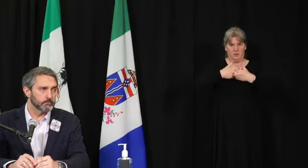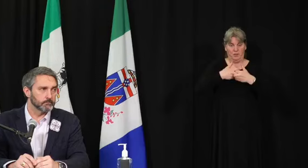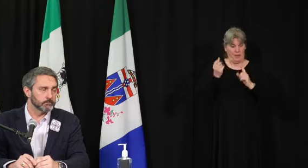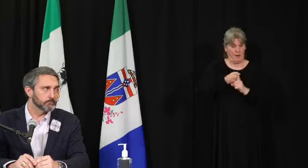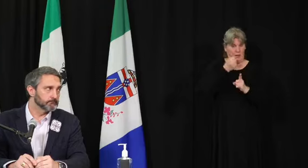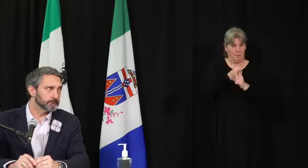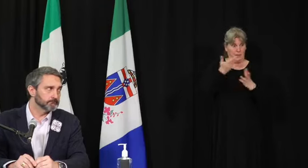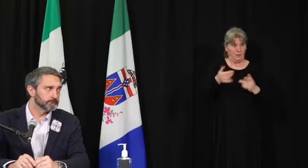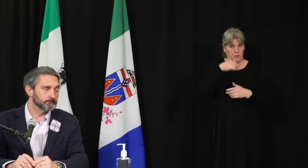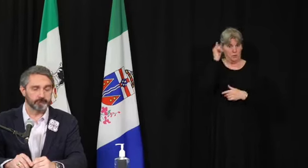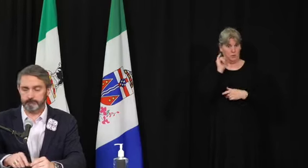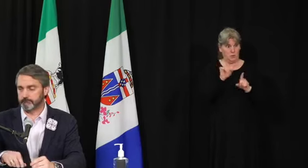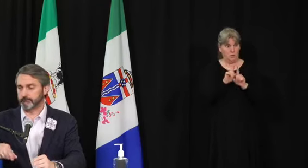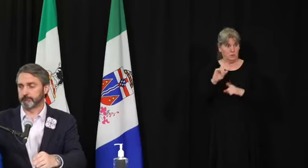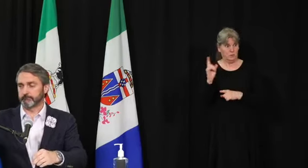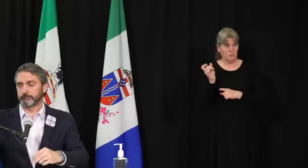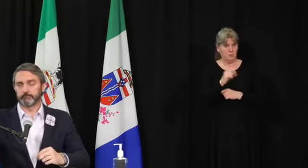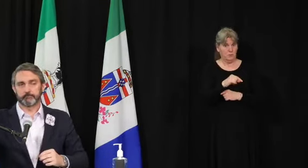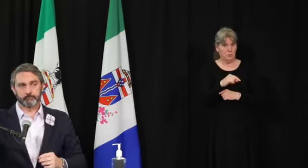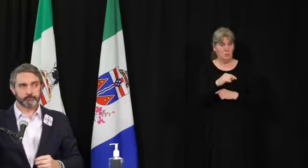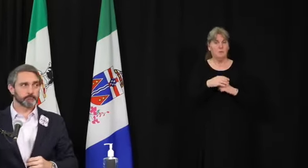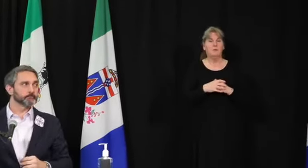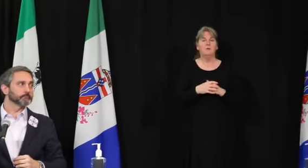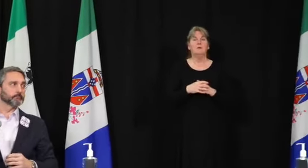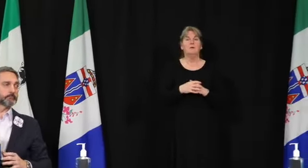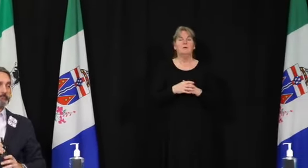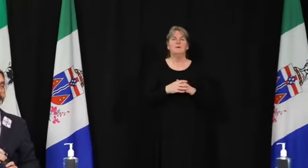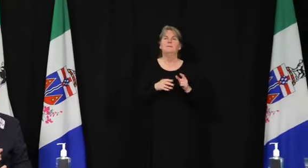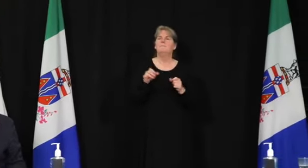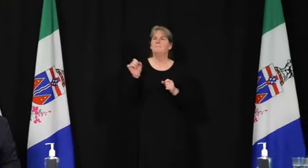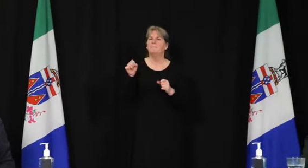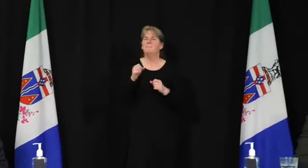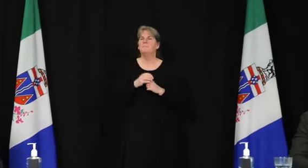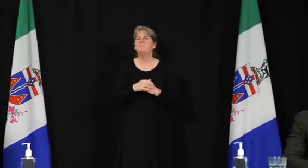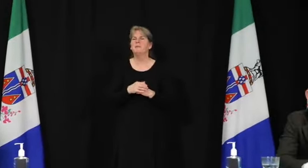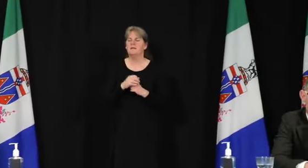affecting testing in the Yukon? Yes.